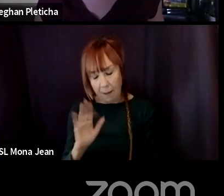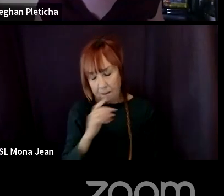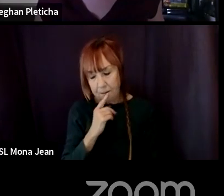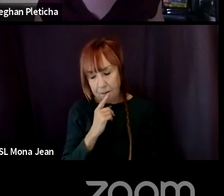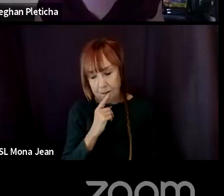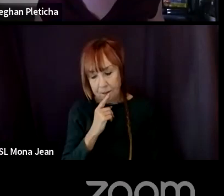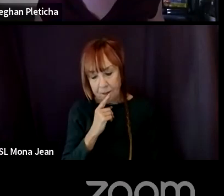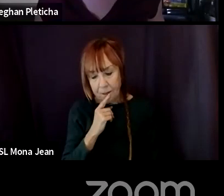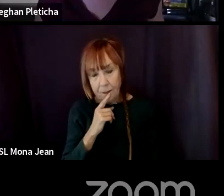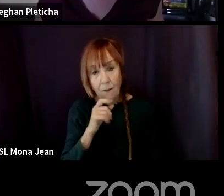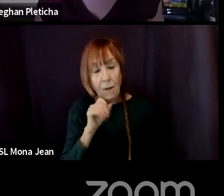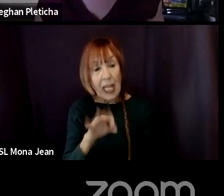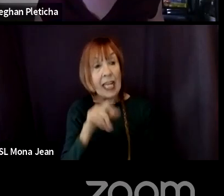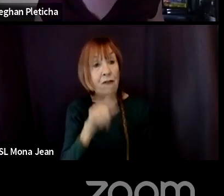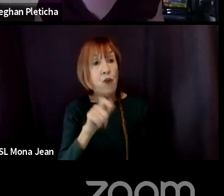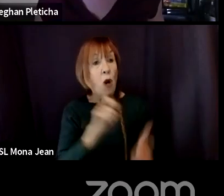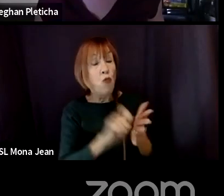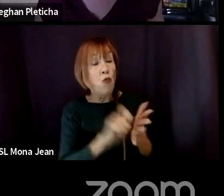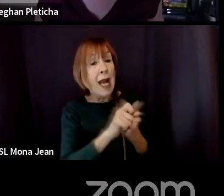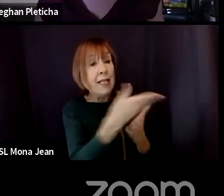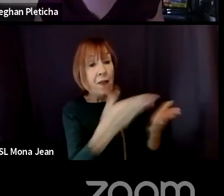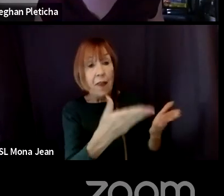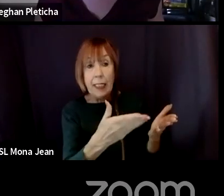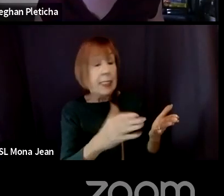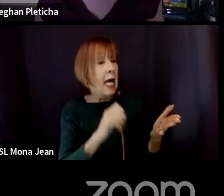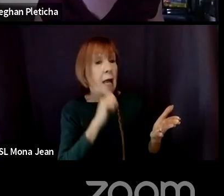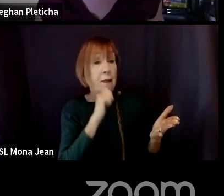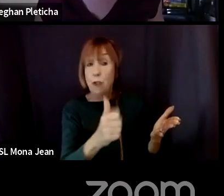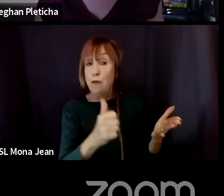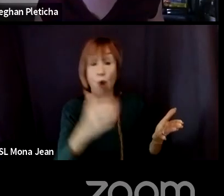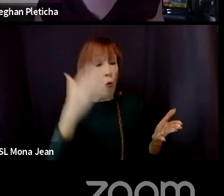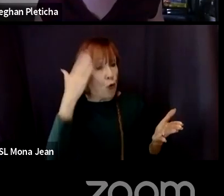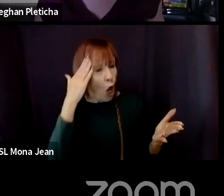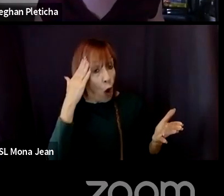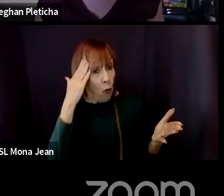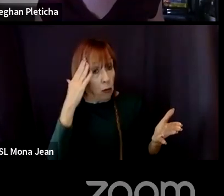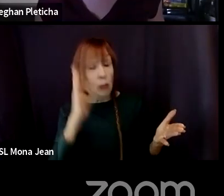if you're writing outside of your world that you normally know, the one thing you first do,